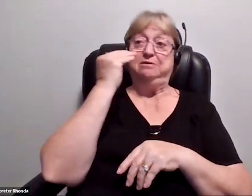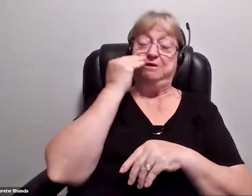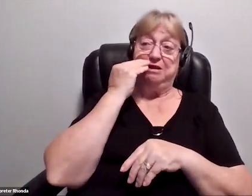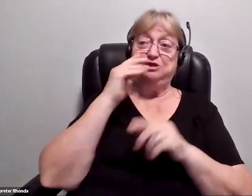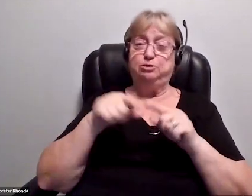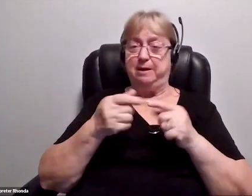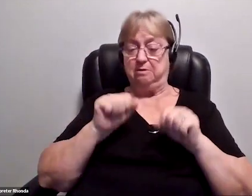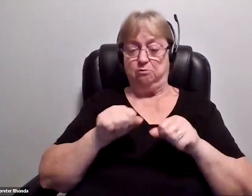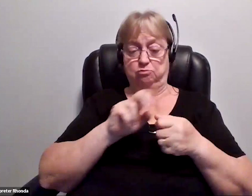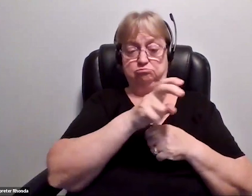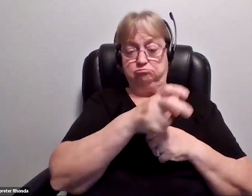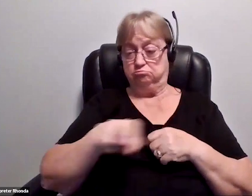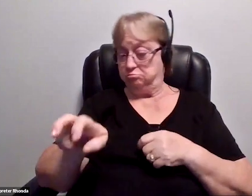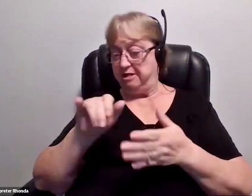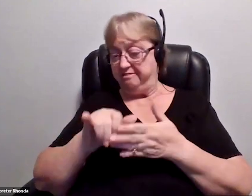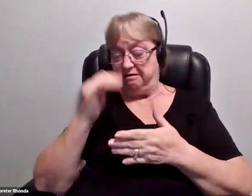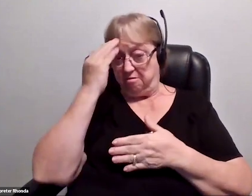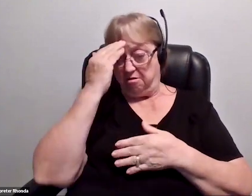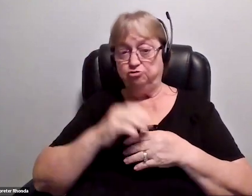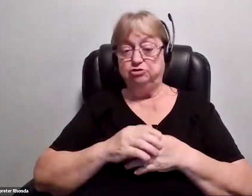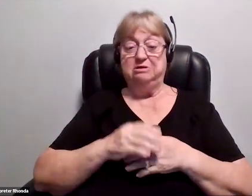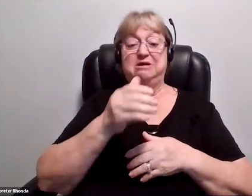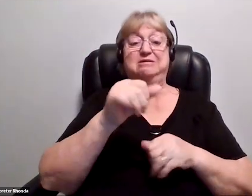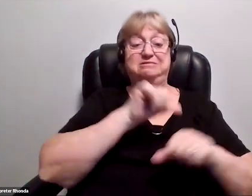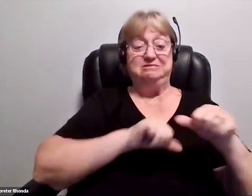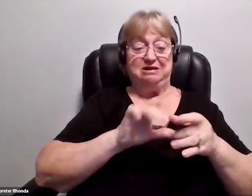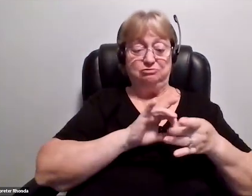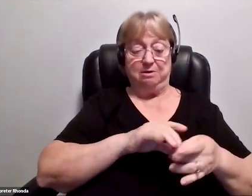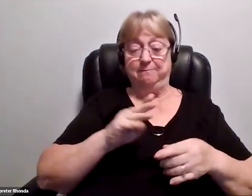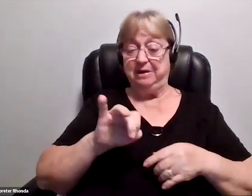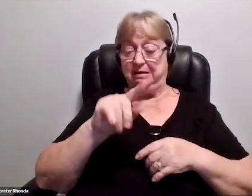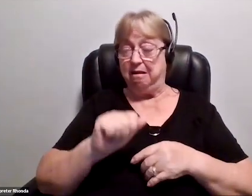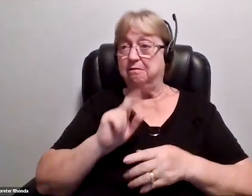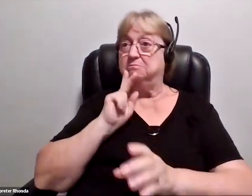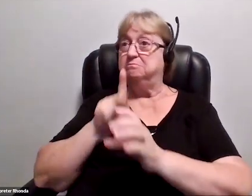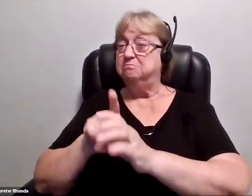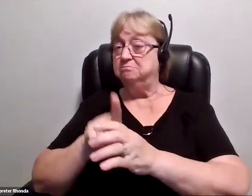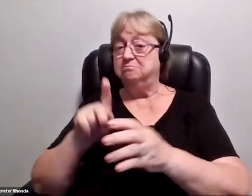consumption of science-related media, participation in out-of-school activities,